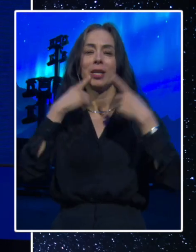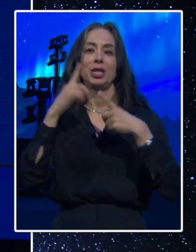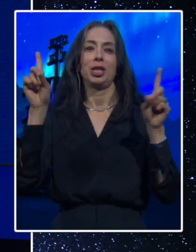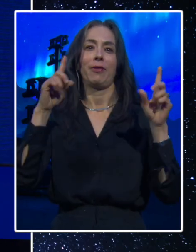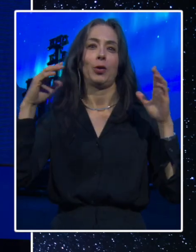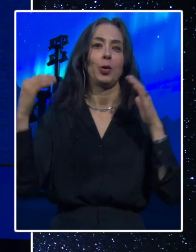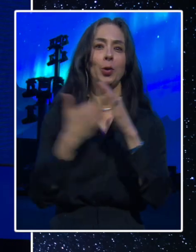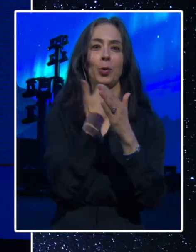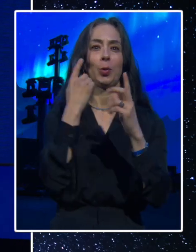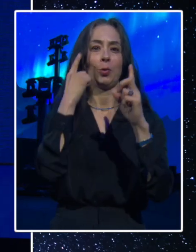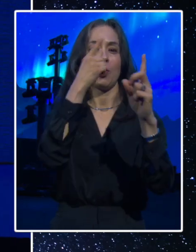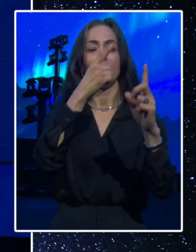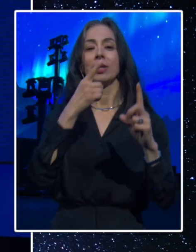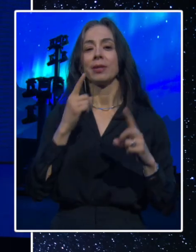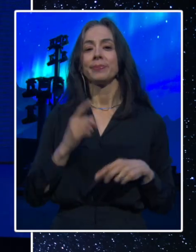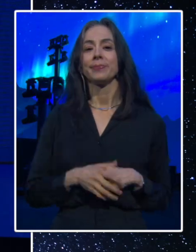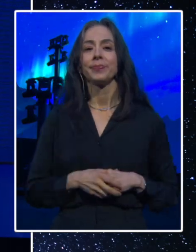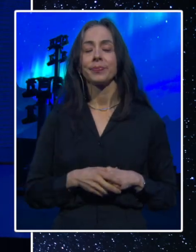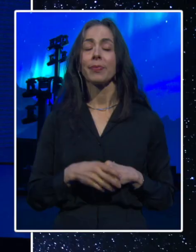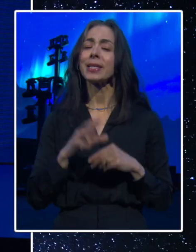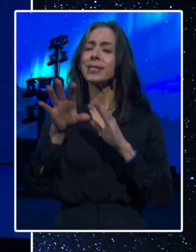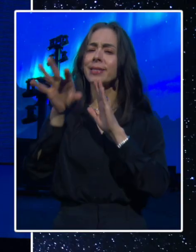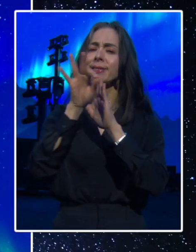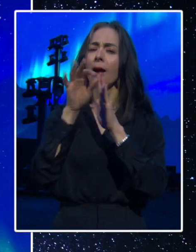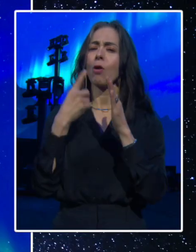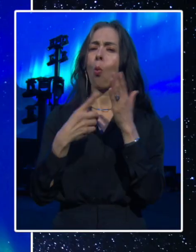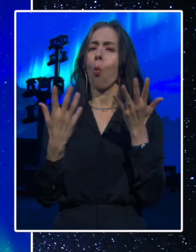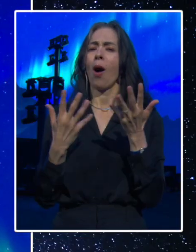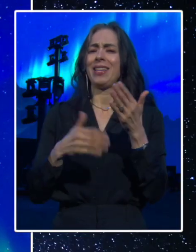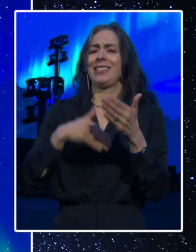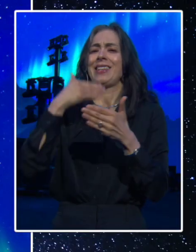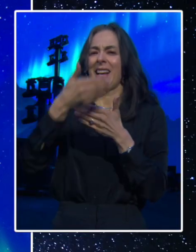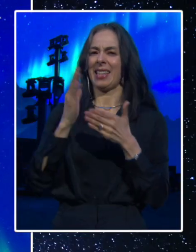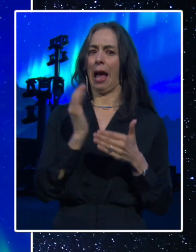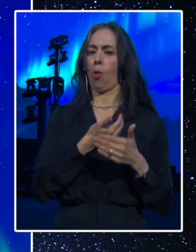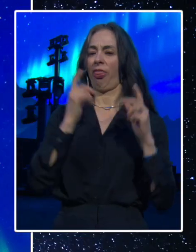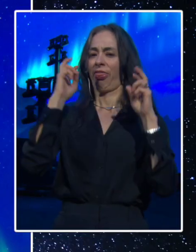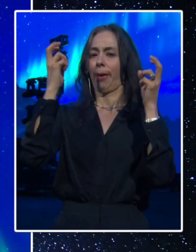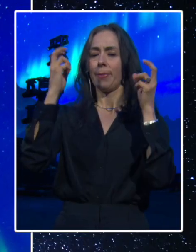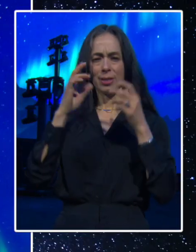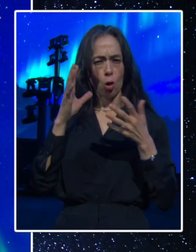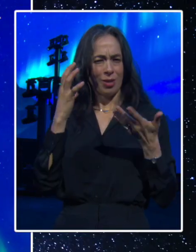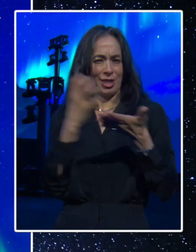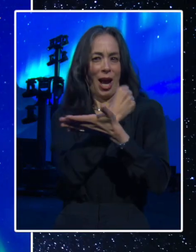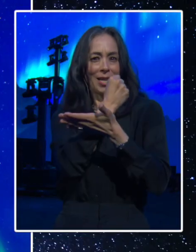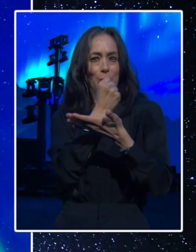Our theme is Discover What is Next. And this is your chance to do just that.